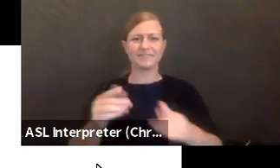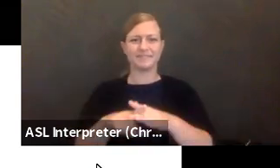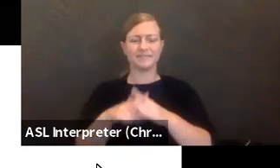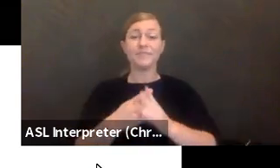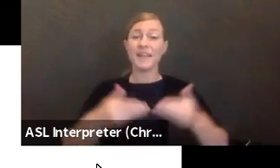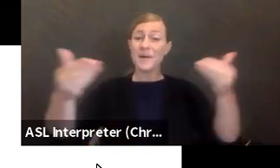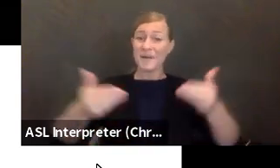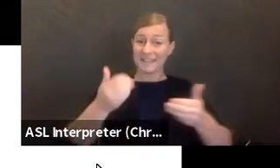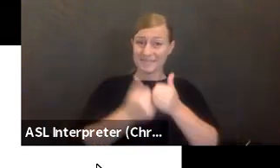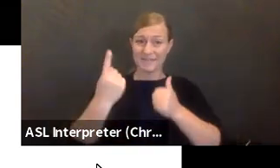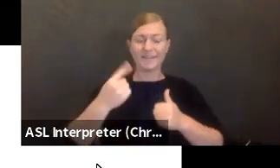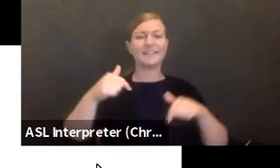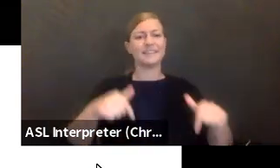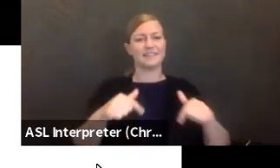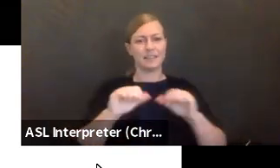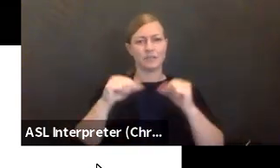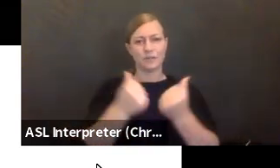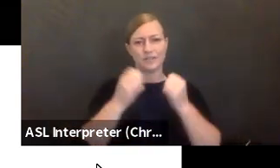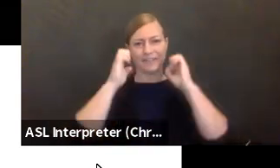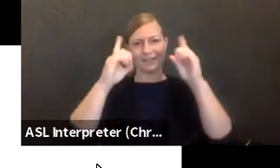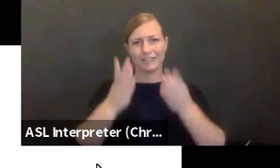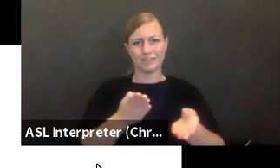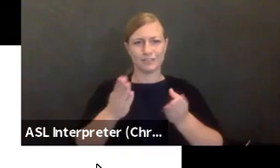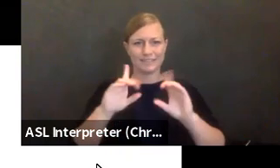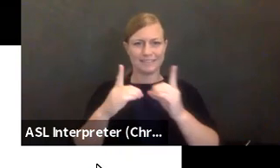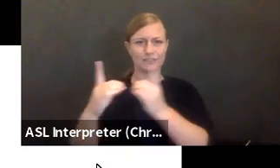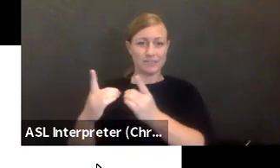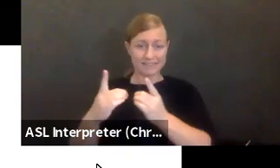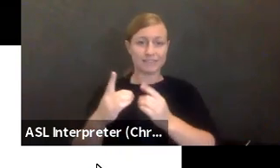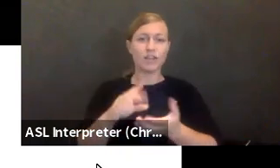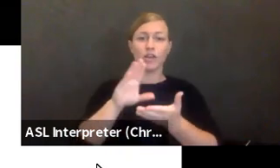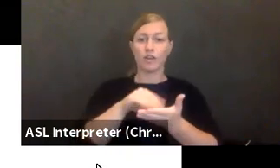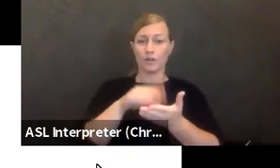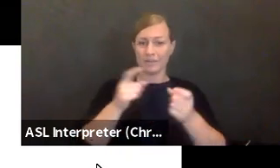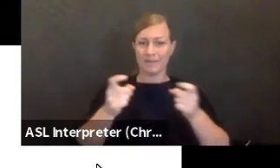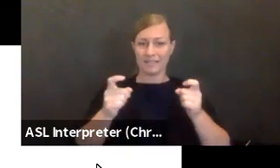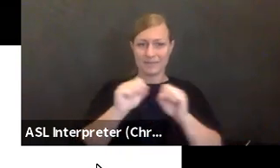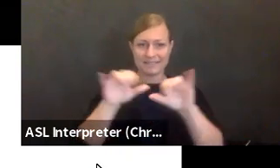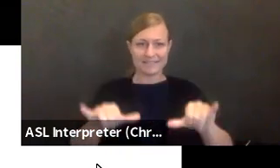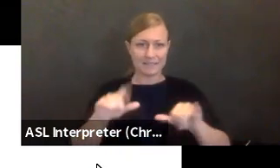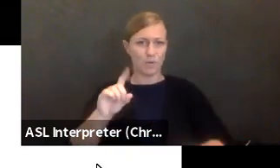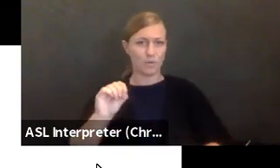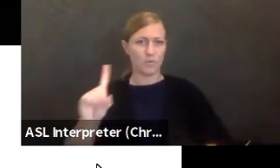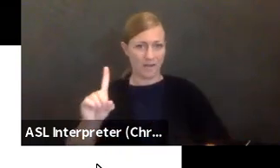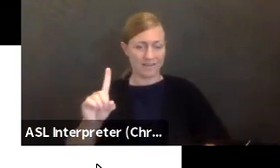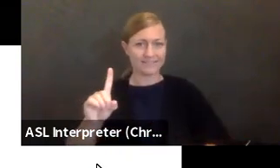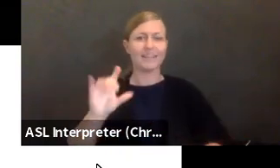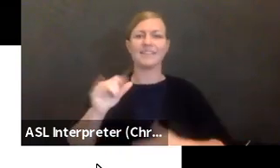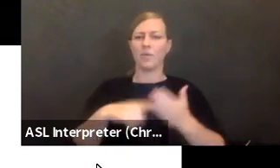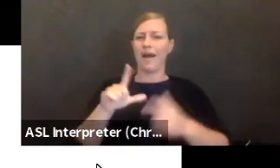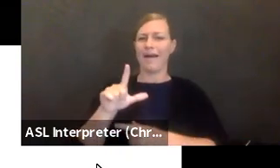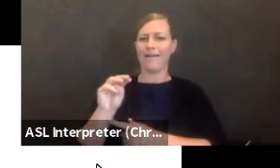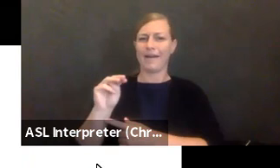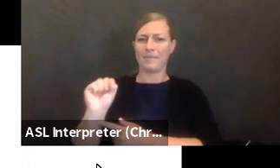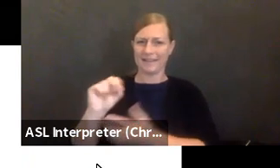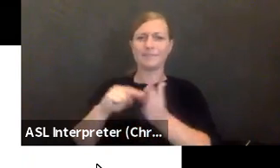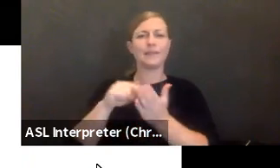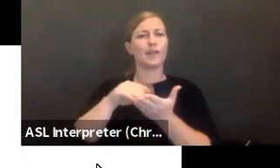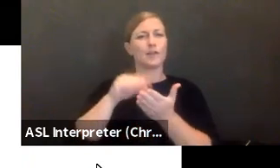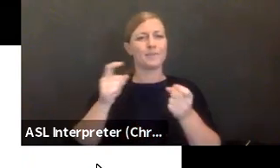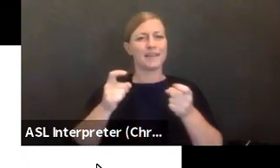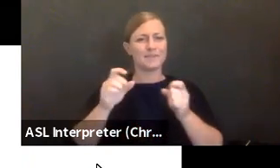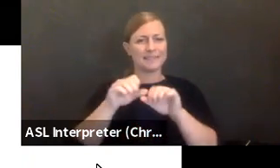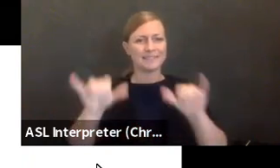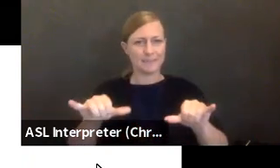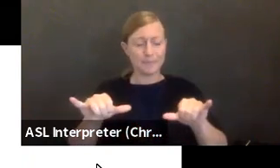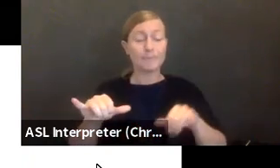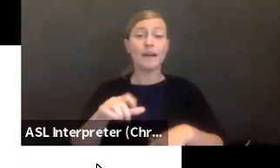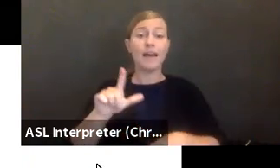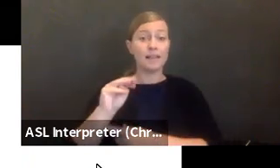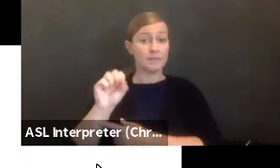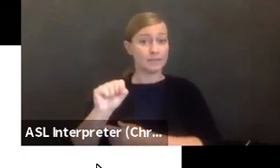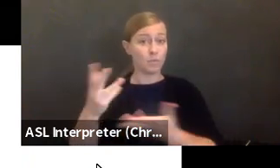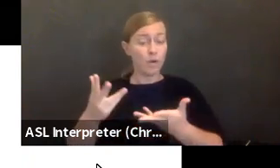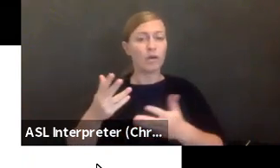ANDREW: